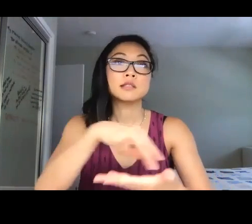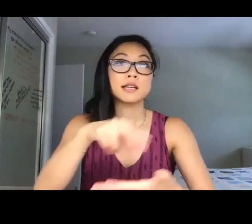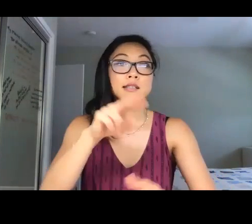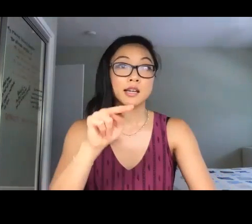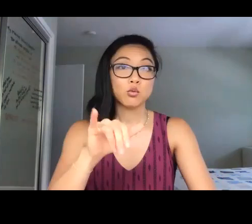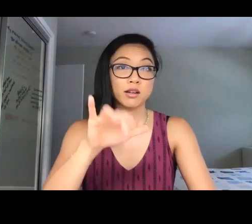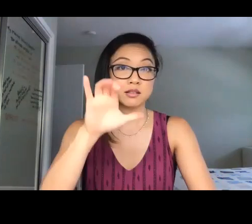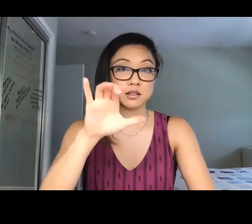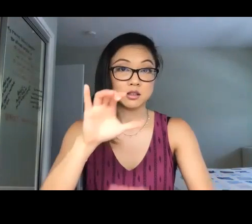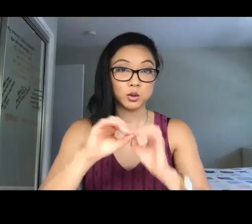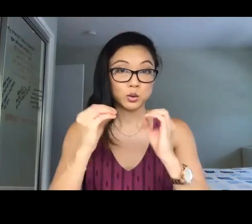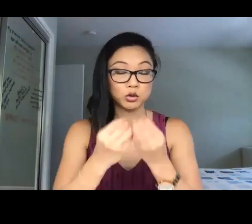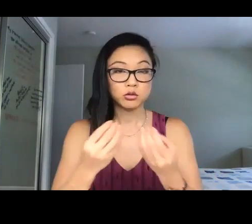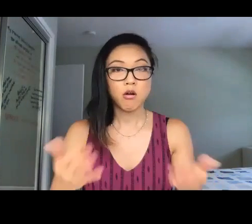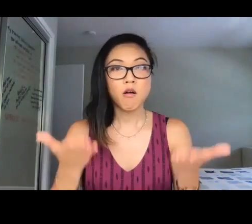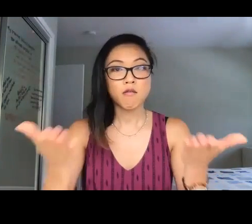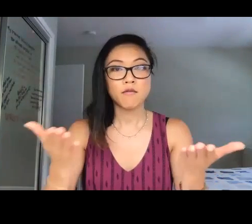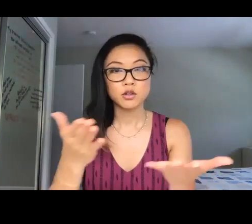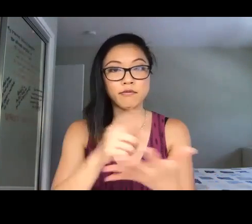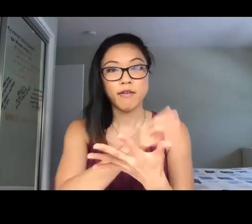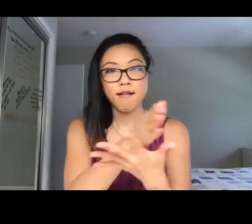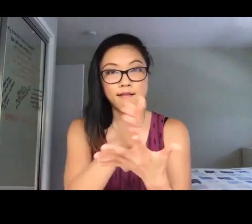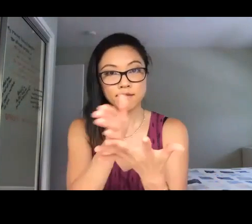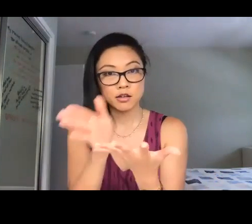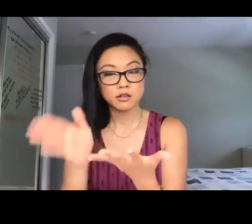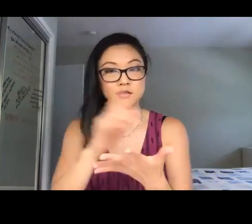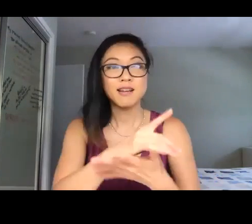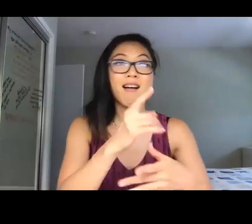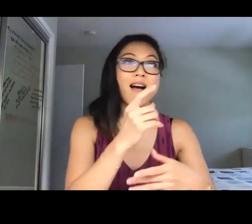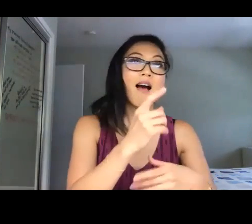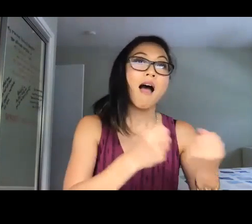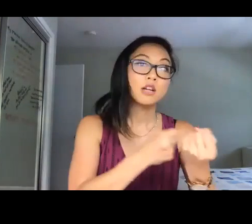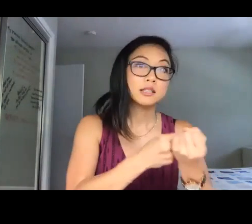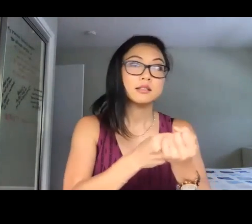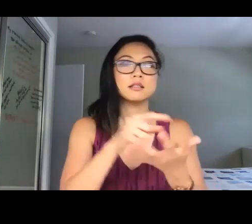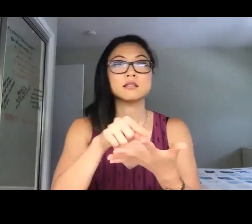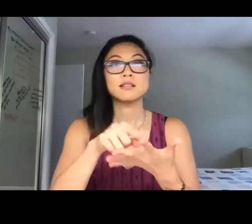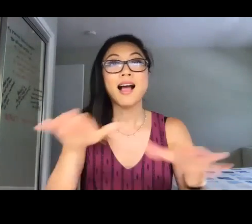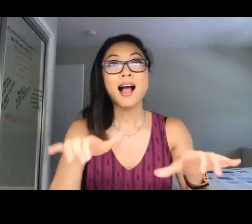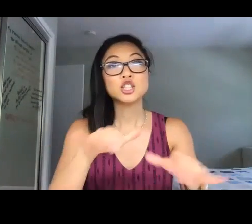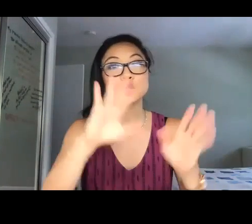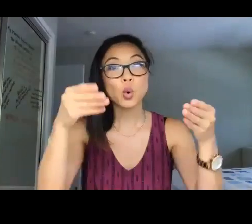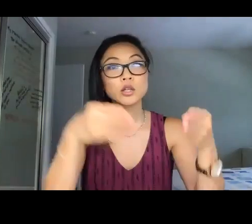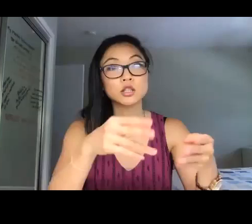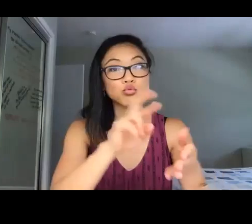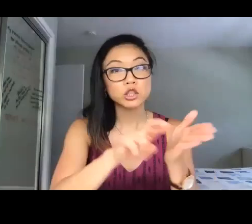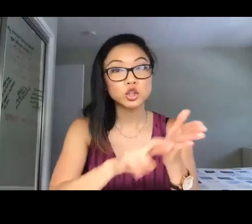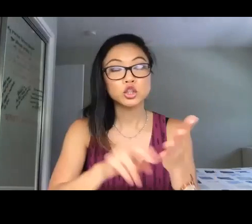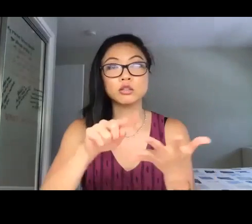field of dance, advocacy, action oriented research, leadership training and intervening, technological resources